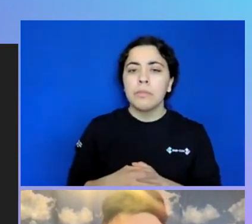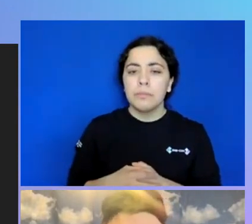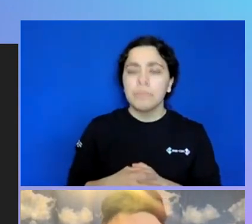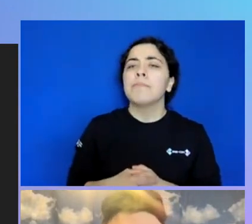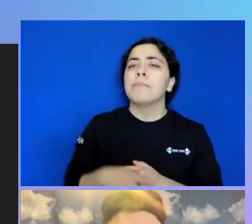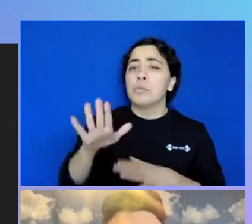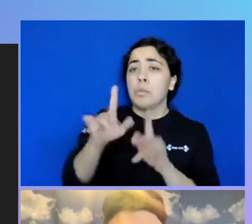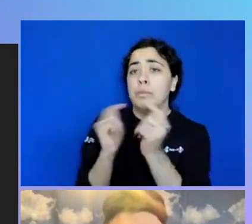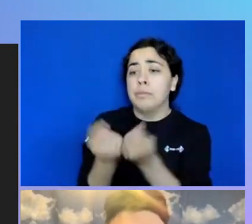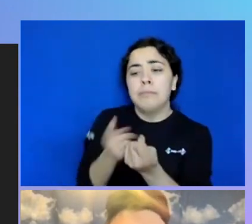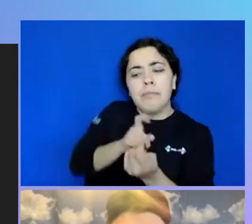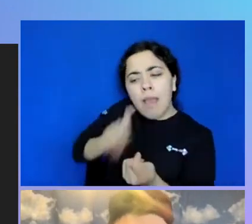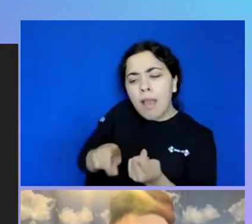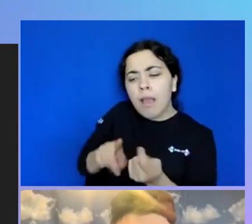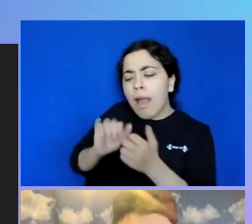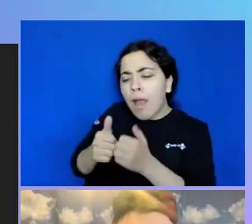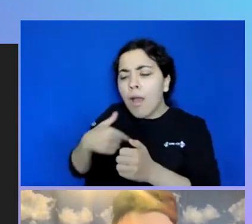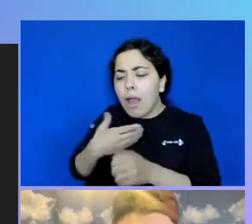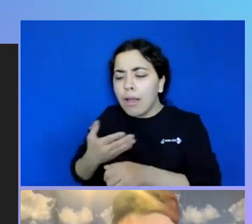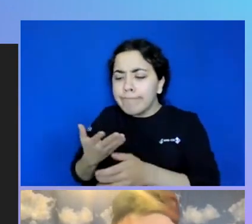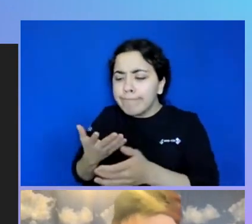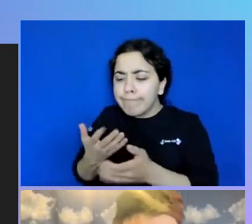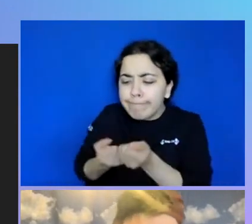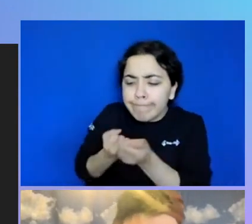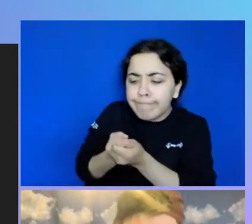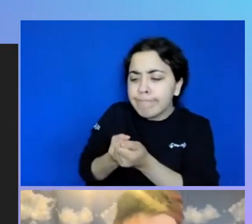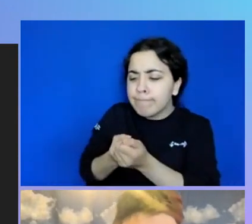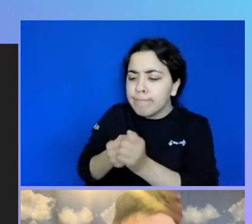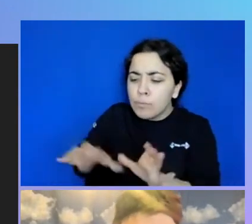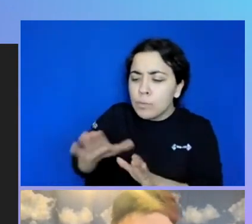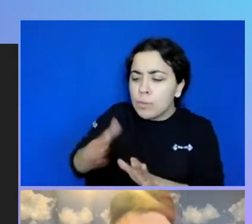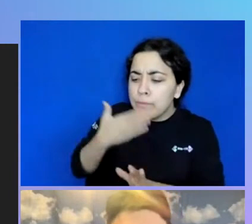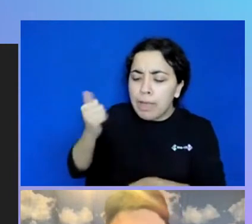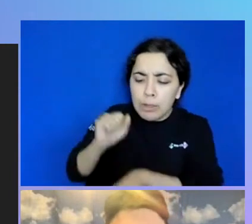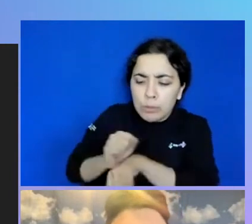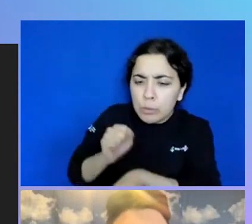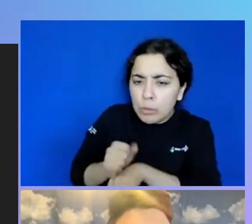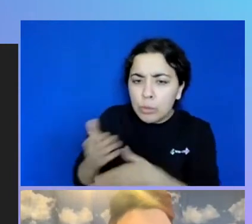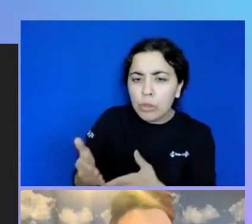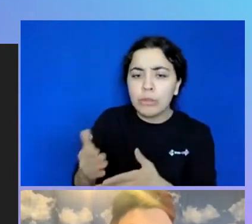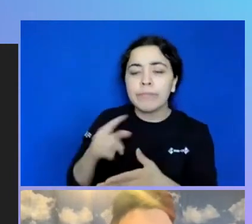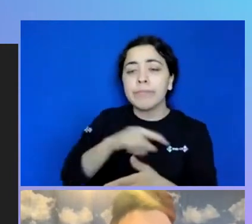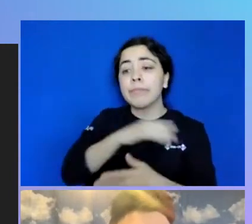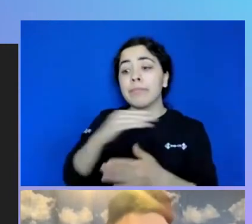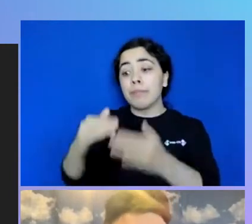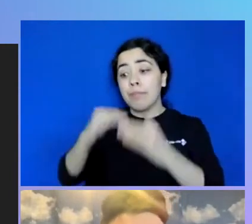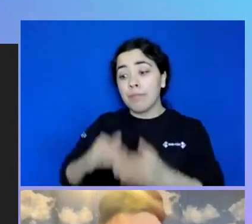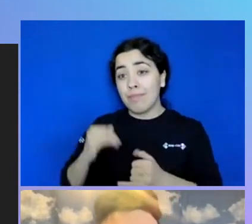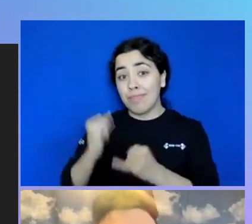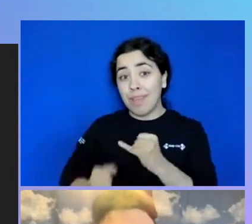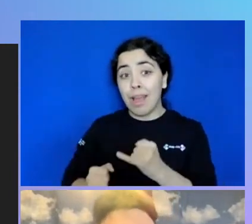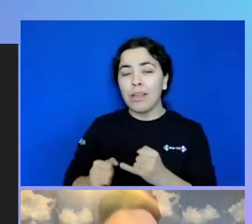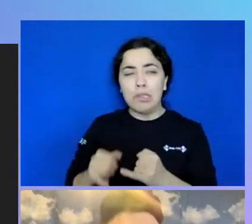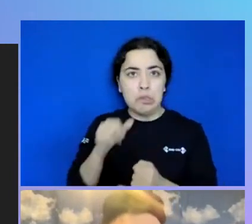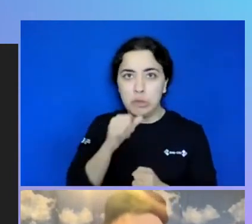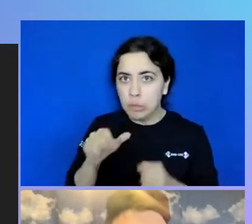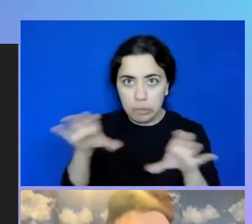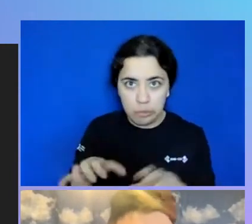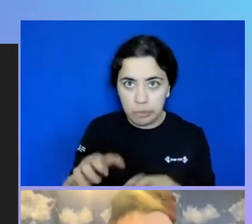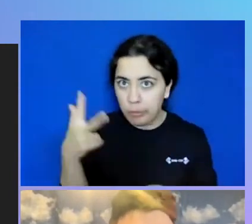to do and what they need to do their best work, and then don't commit one of the big three mistakes. Uh, here's my big